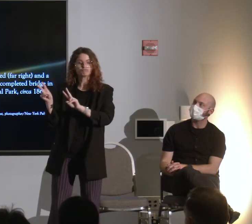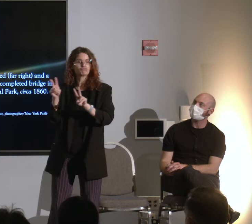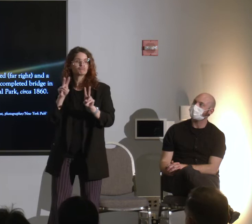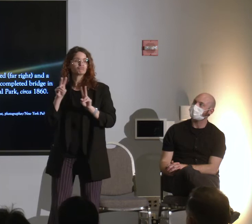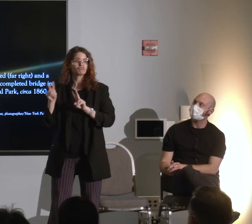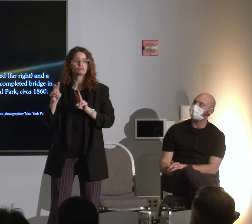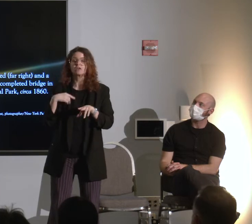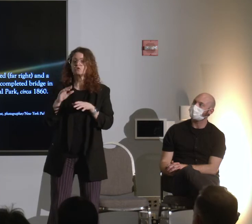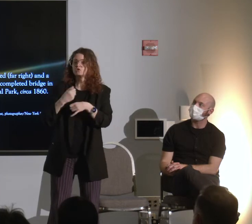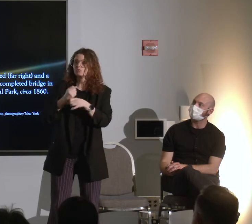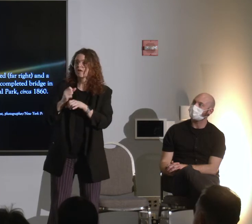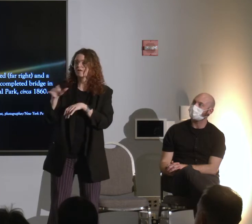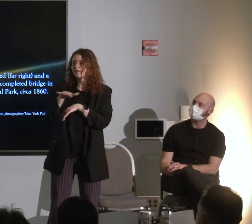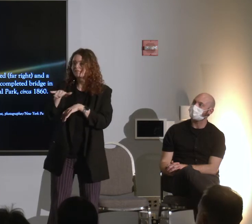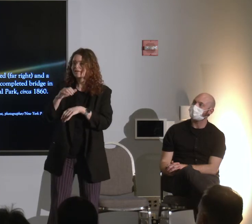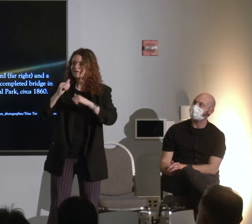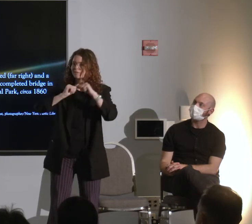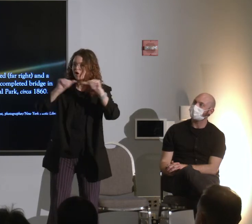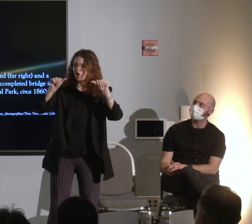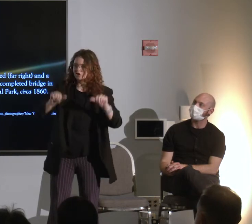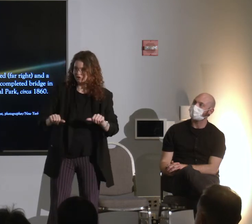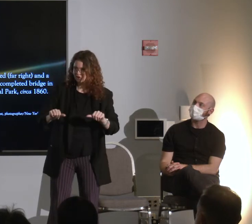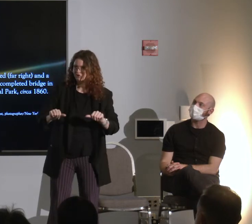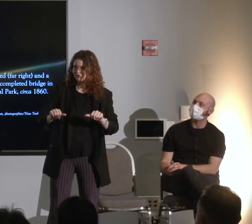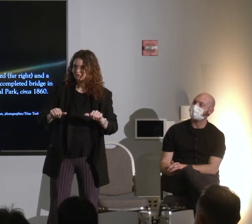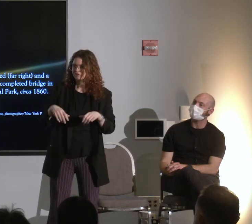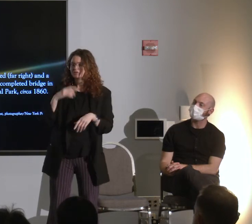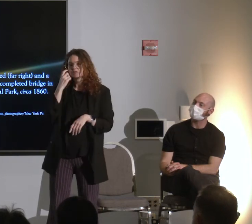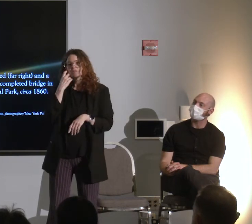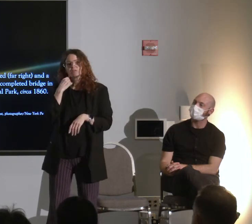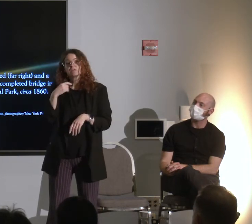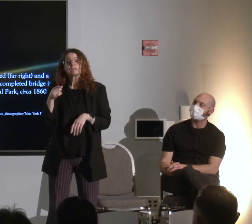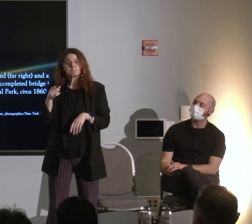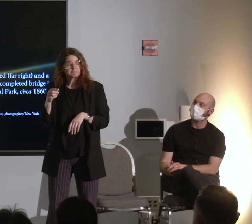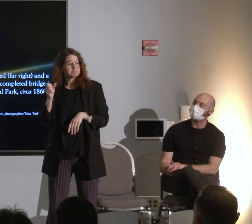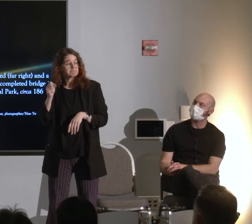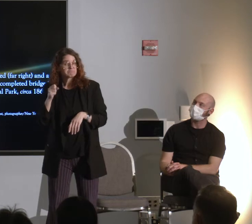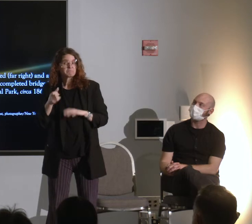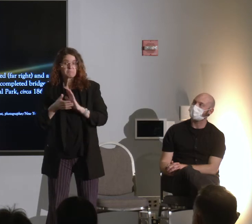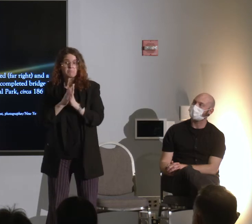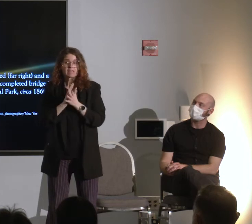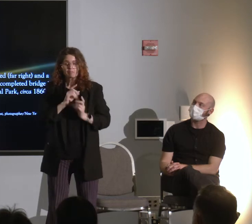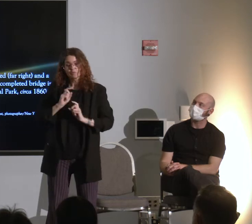make landscape architecture my calling in life. He was, in short, handed his dream job,